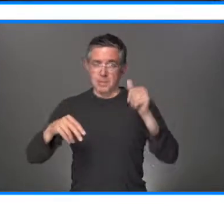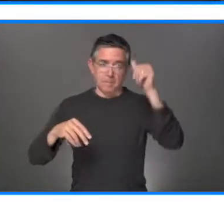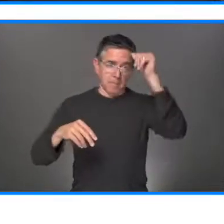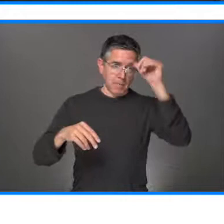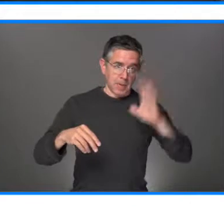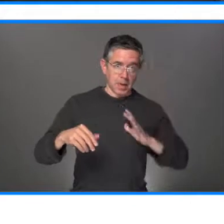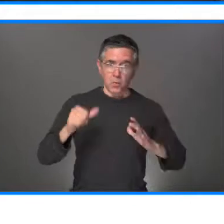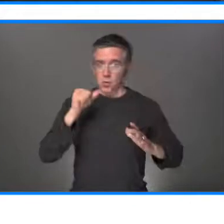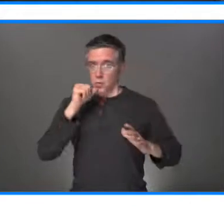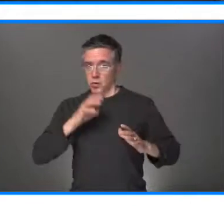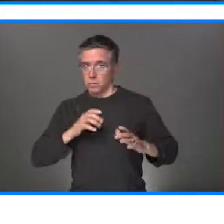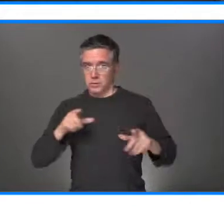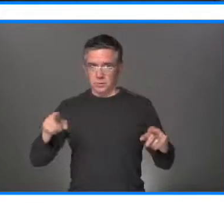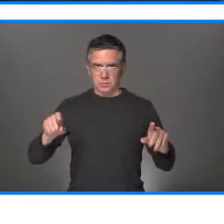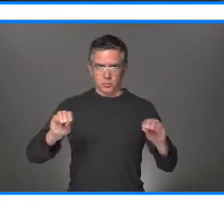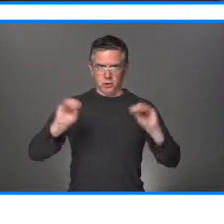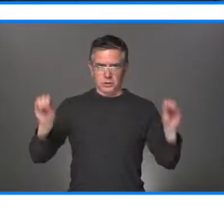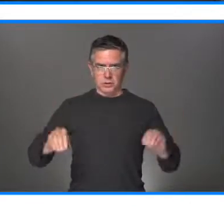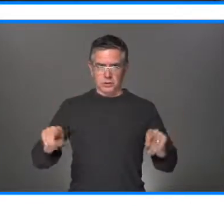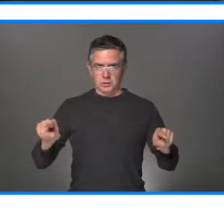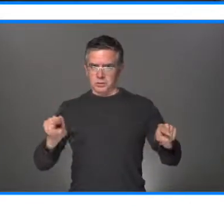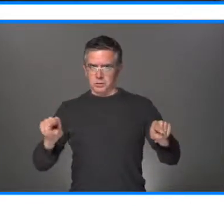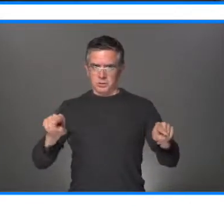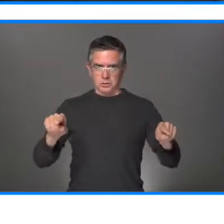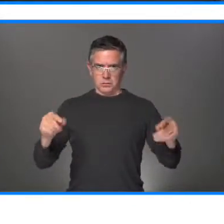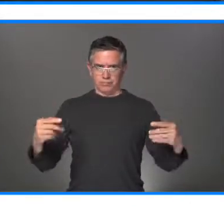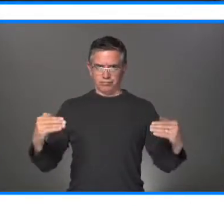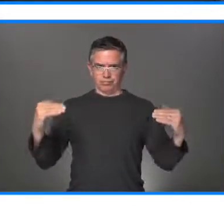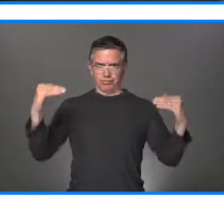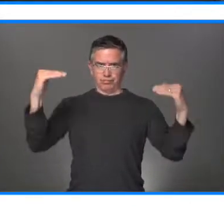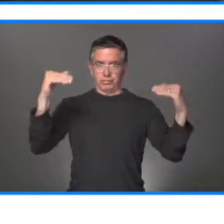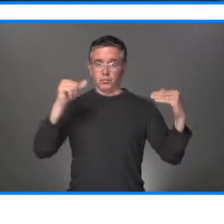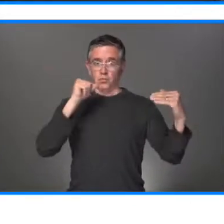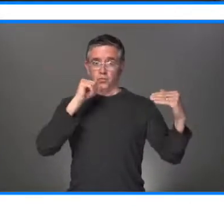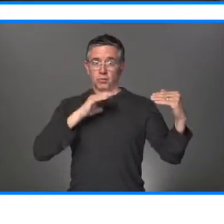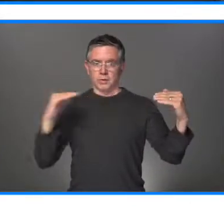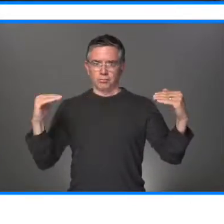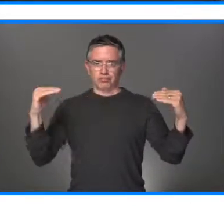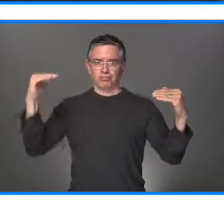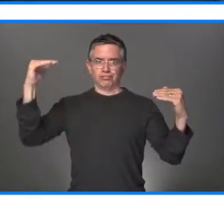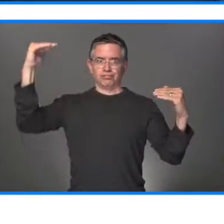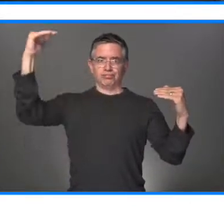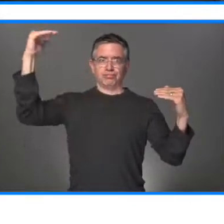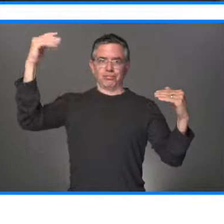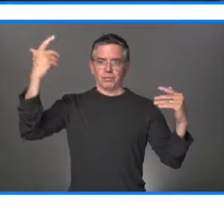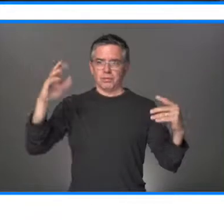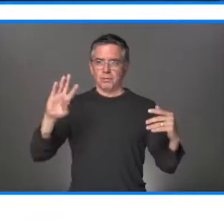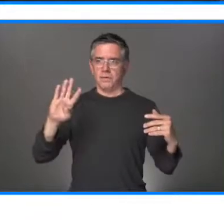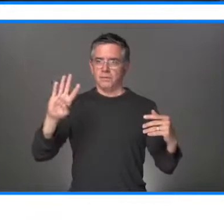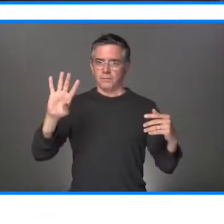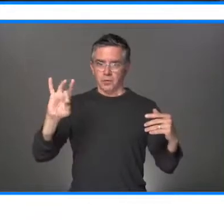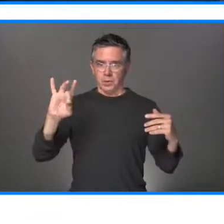between males and females in terms of when and how often they get healthcare and access that.